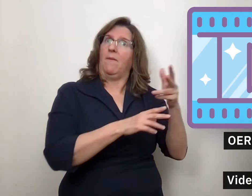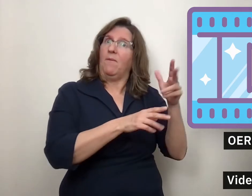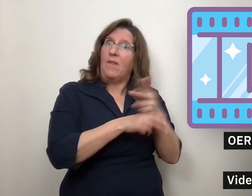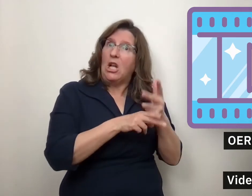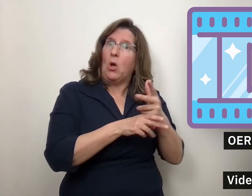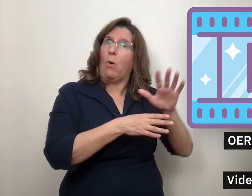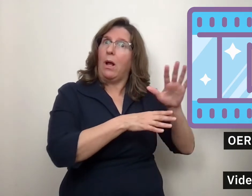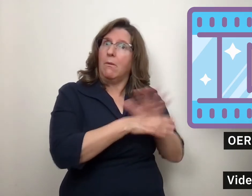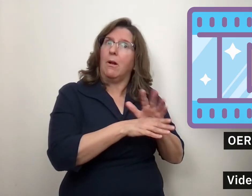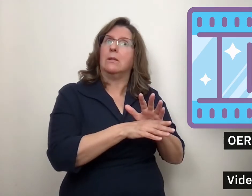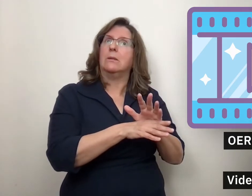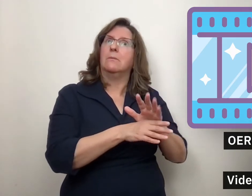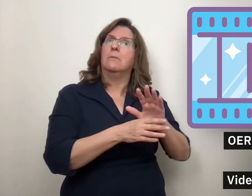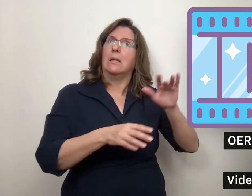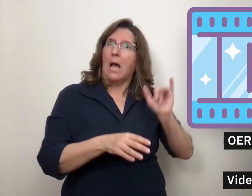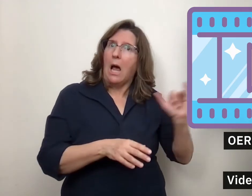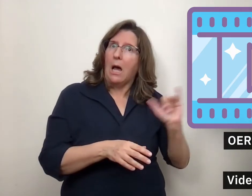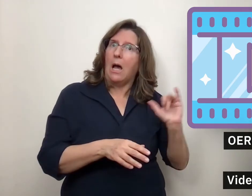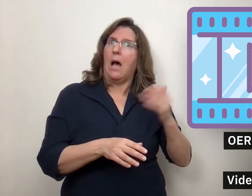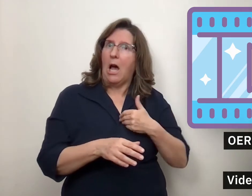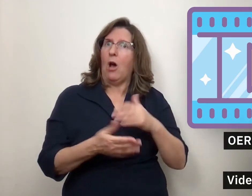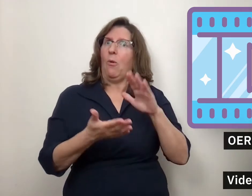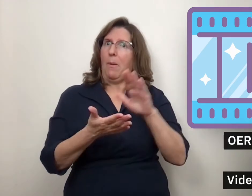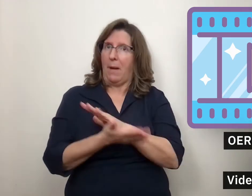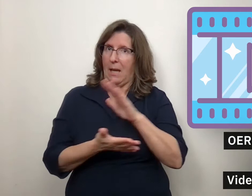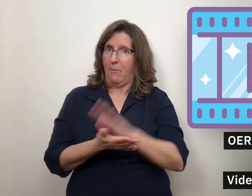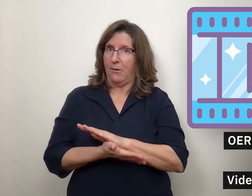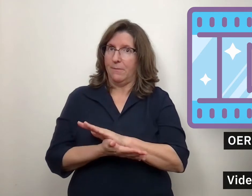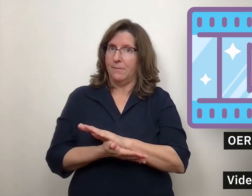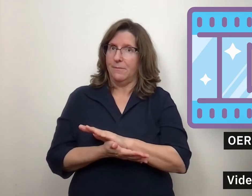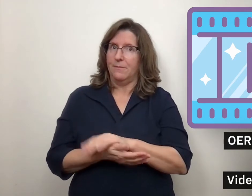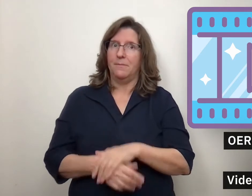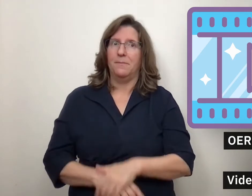Sign languages use video. Video is our paper!